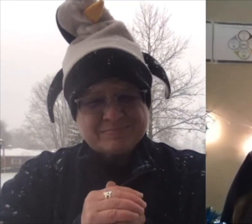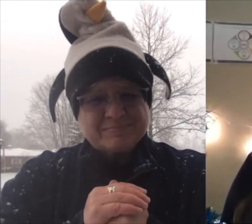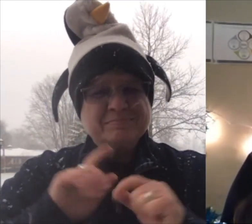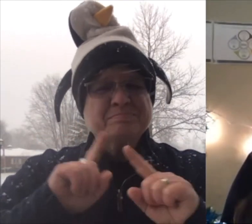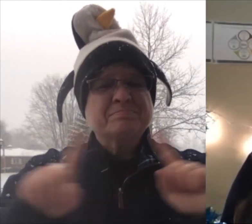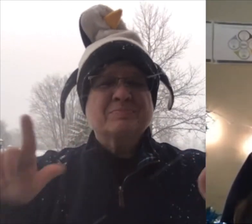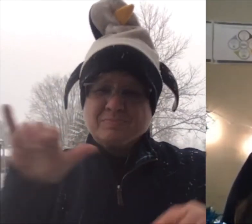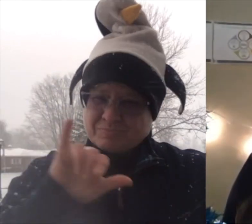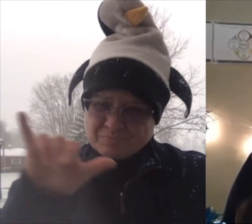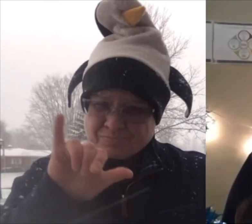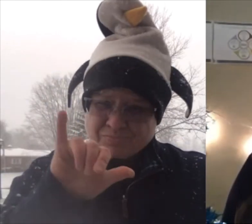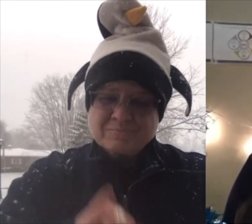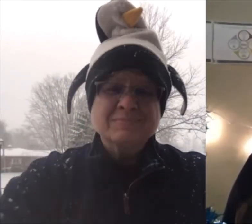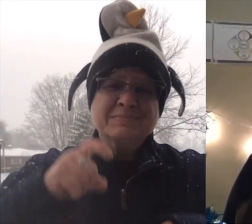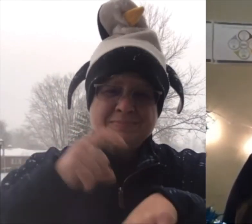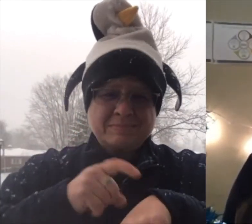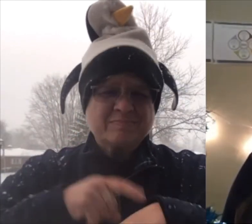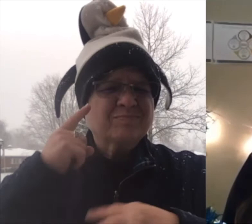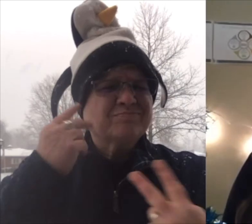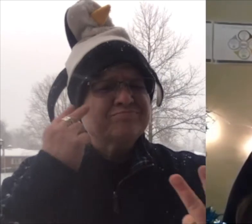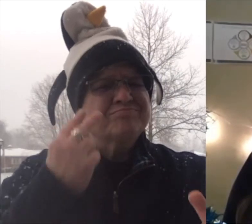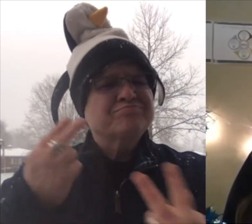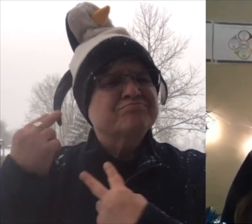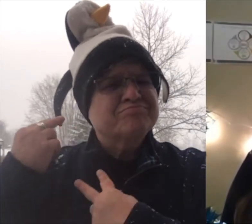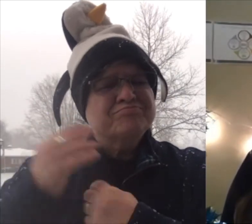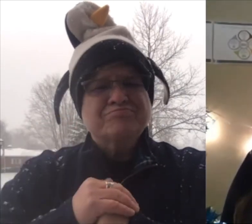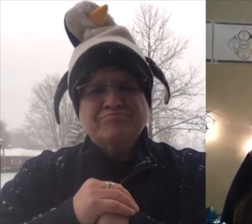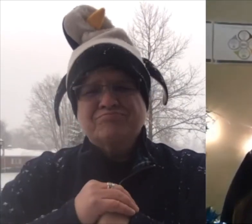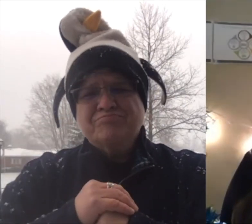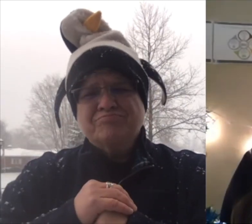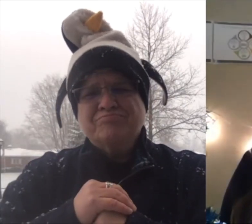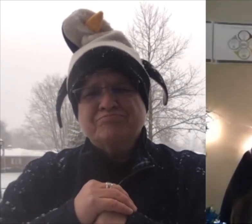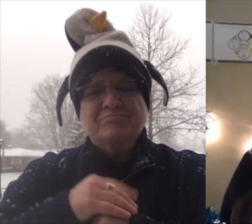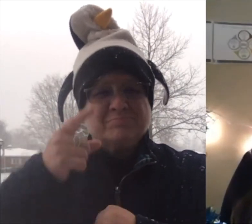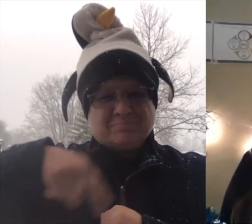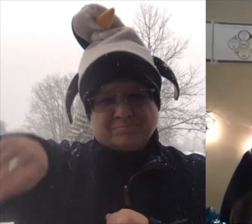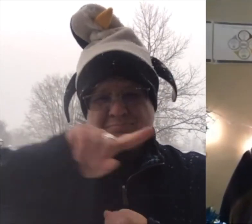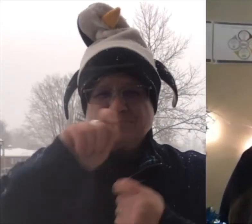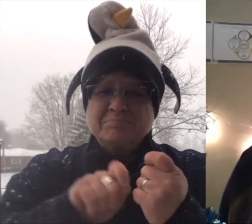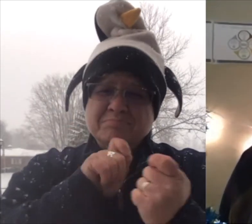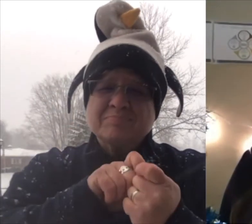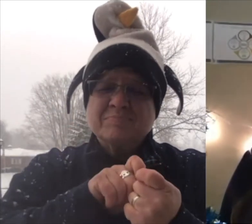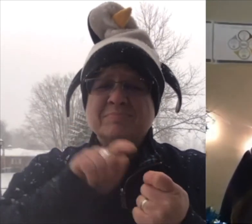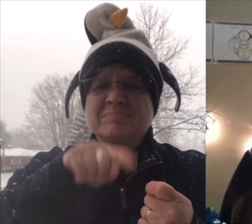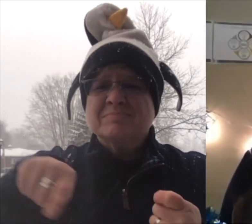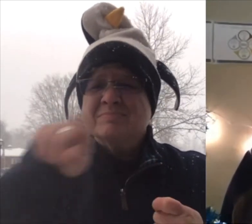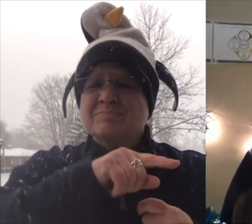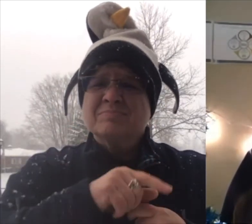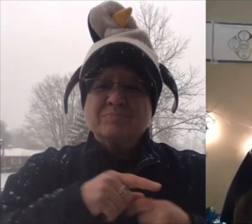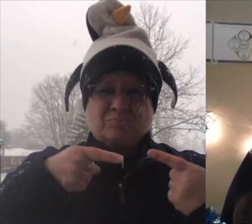also a time for reflection especially during this worldwide pandemic our school's word for the year